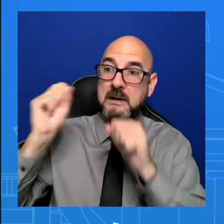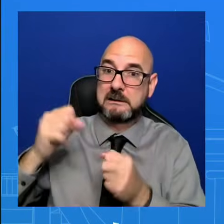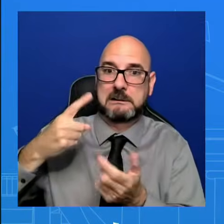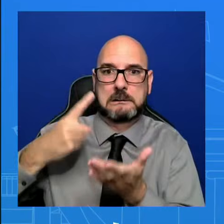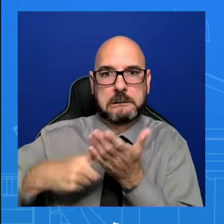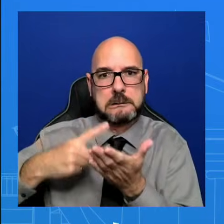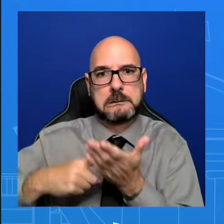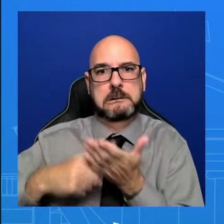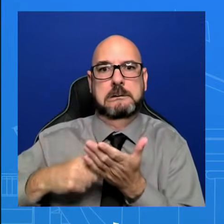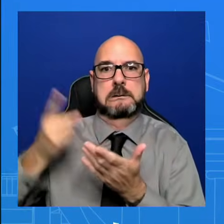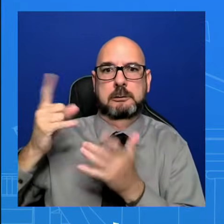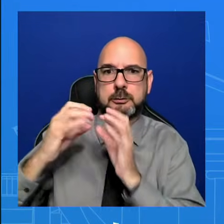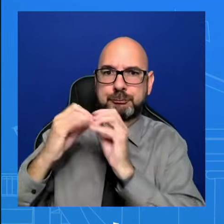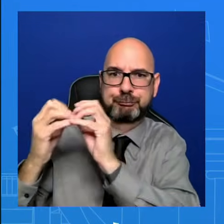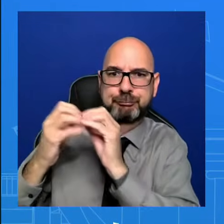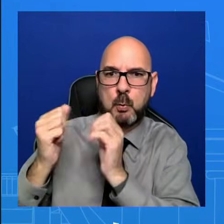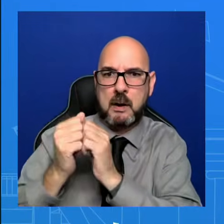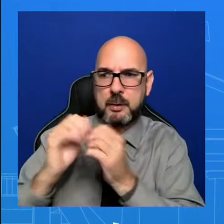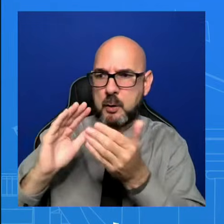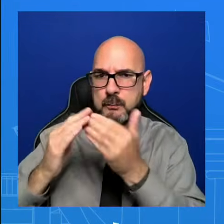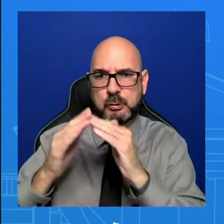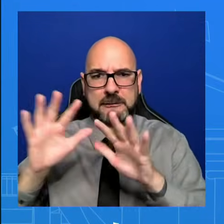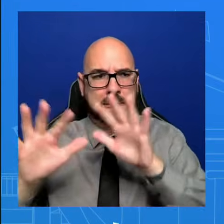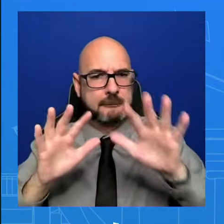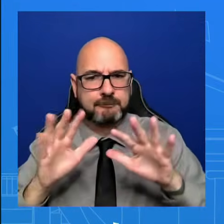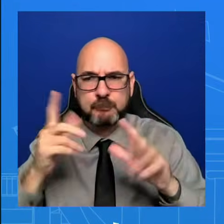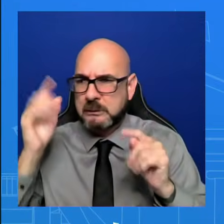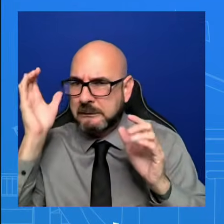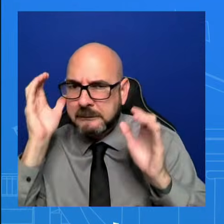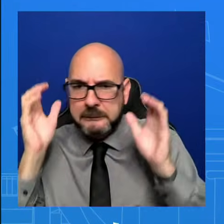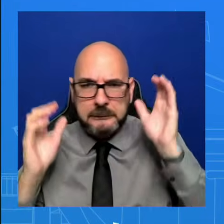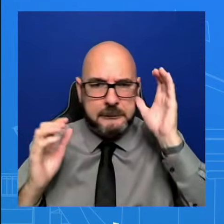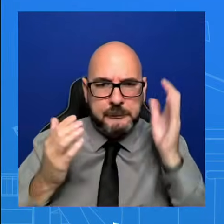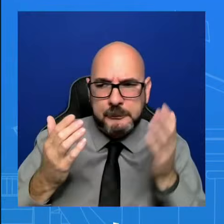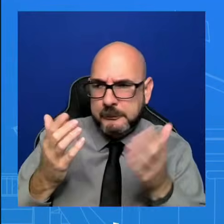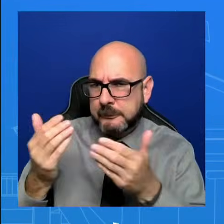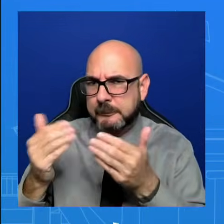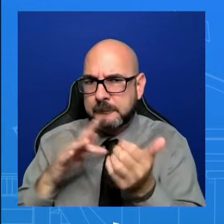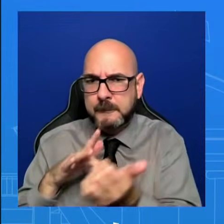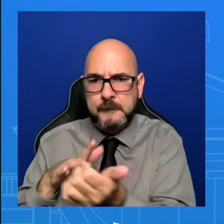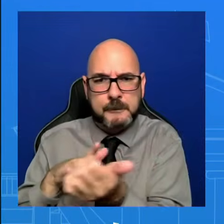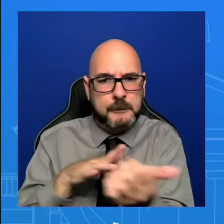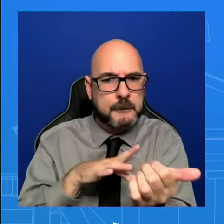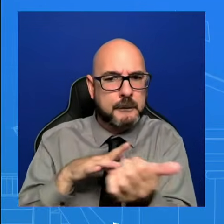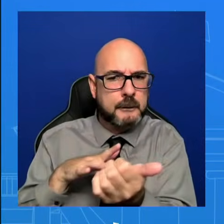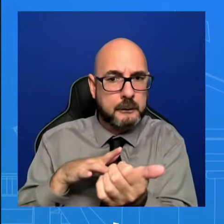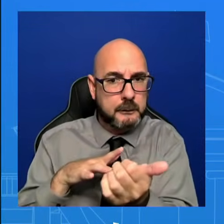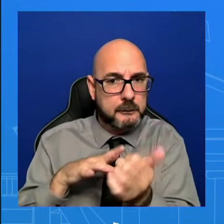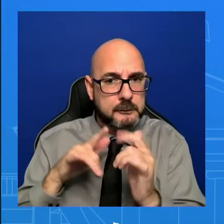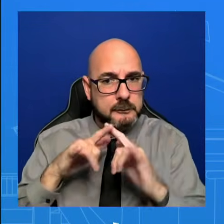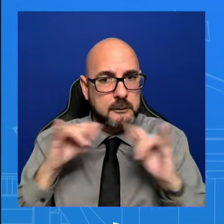to hear from them, to listen to them. And we also believe people have the right -- Americans have the right to peacefully protest.